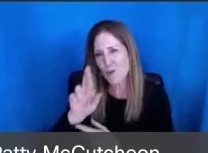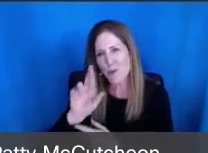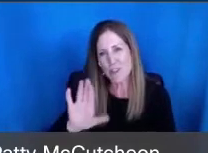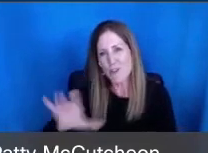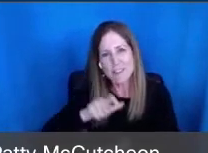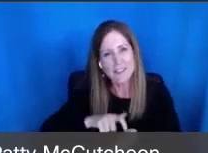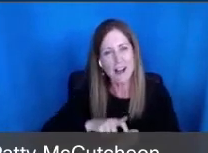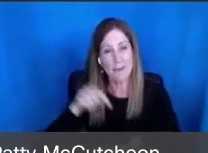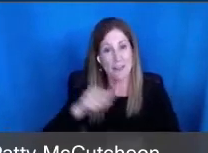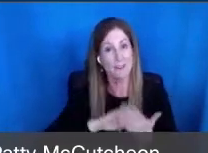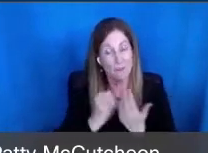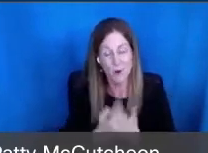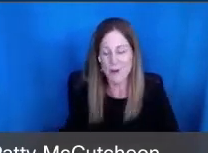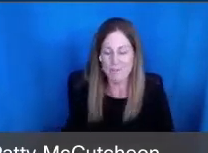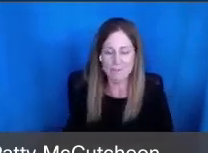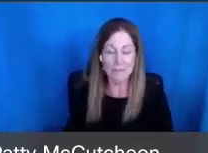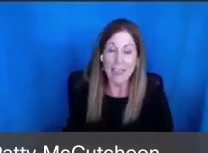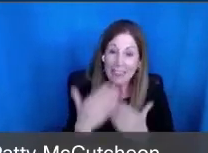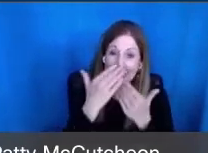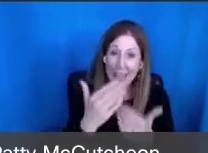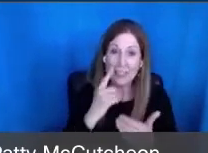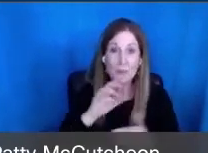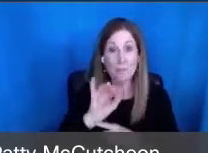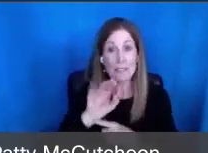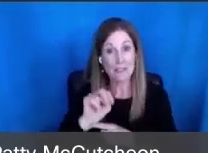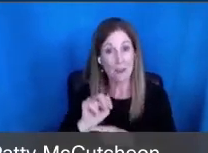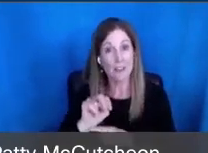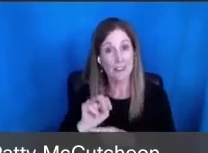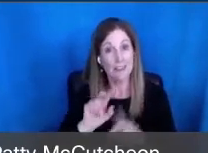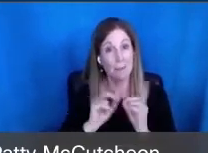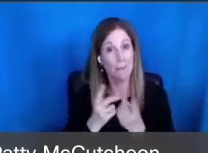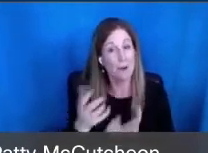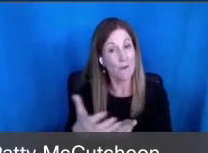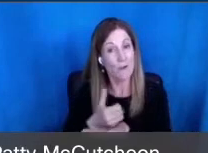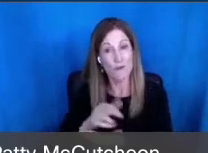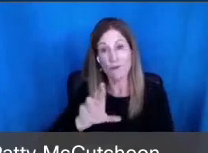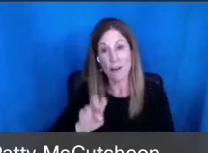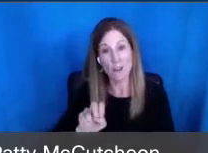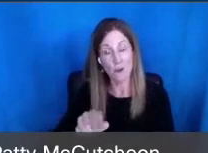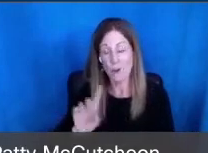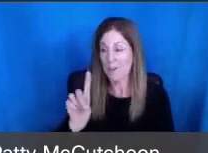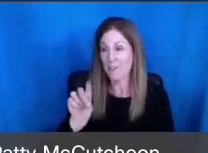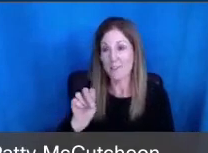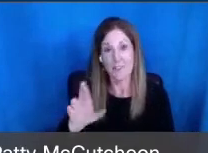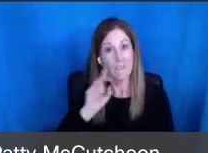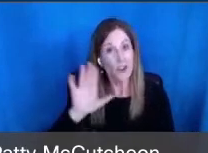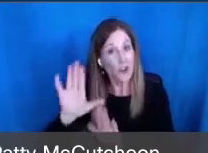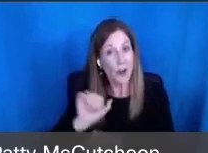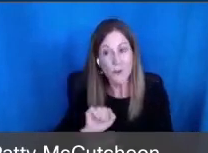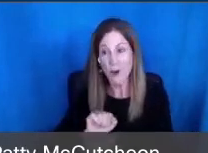And thanks to the Minnesota Department of Revenue for all their great work, and ensuring you're available to join us